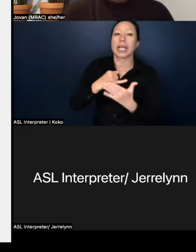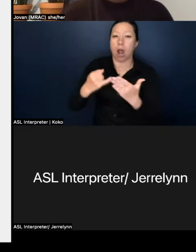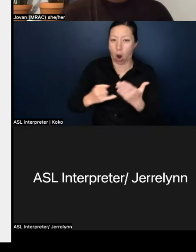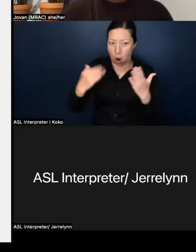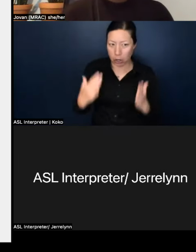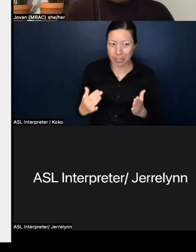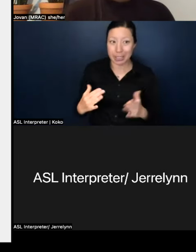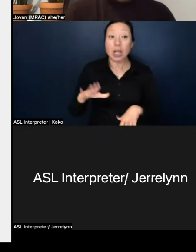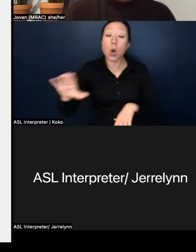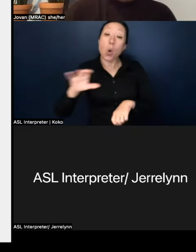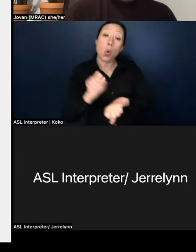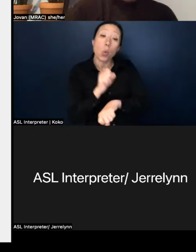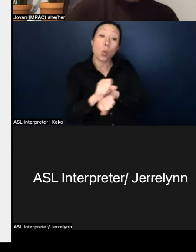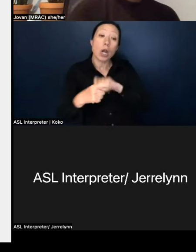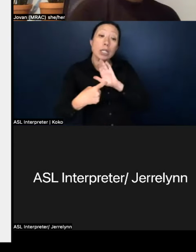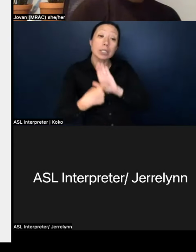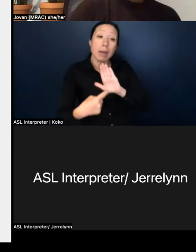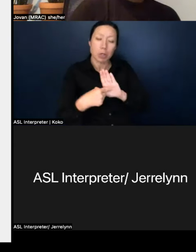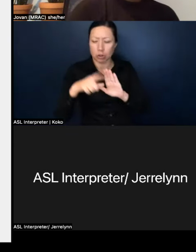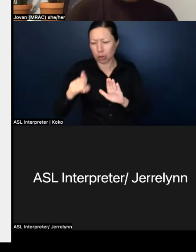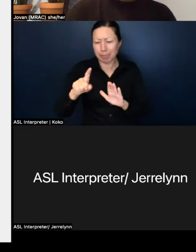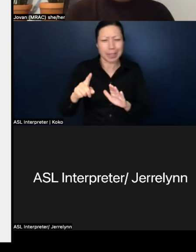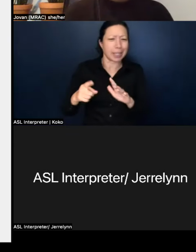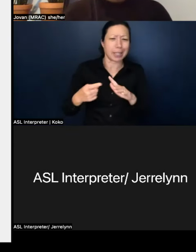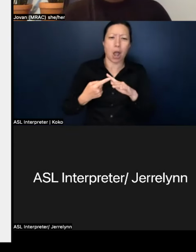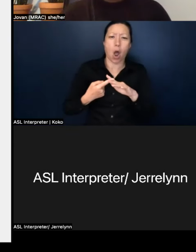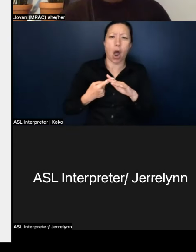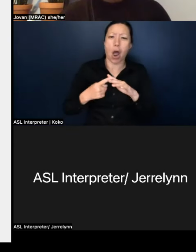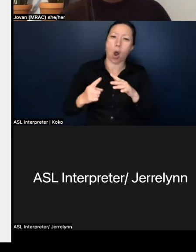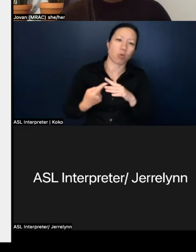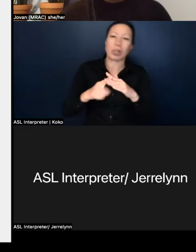creations produced between 2017 and 2022.